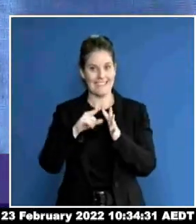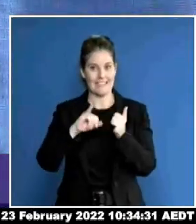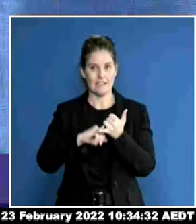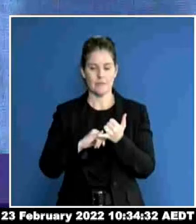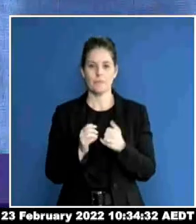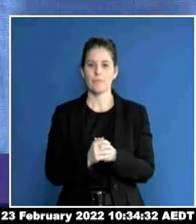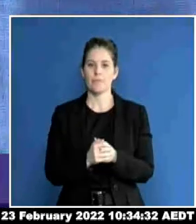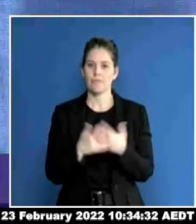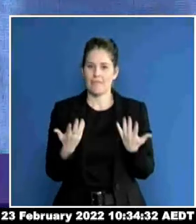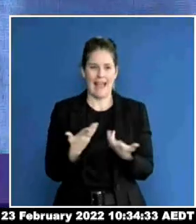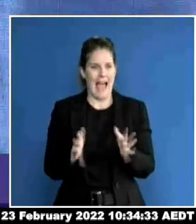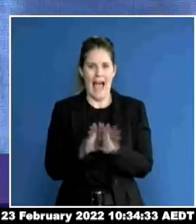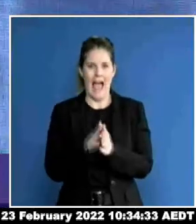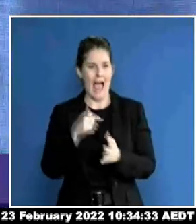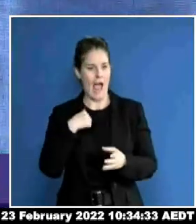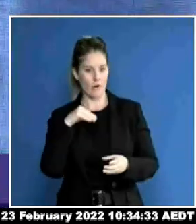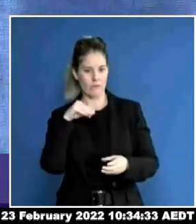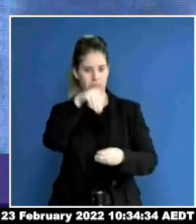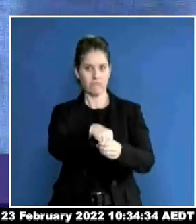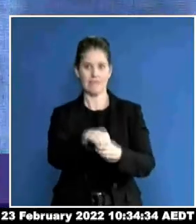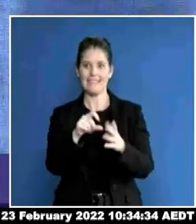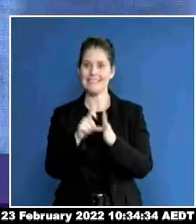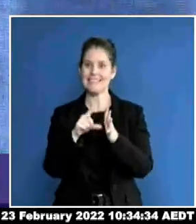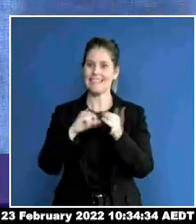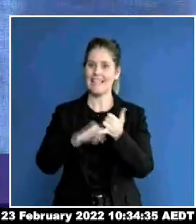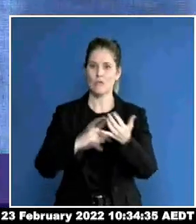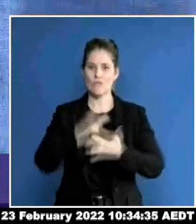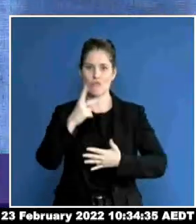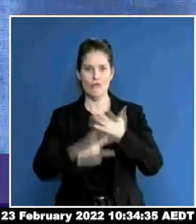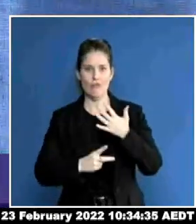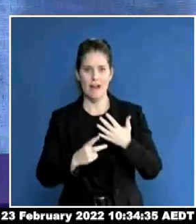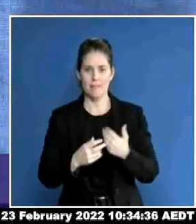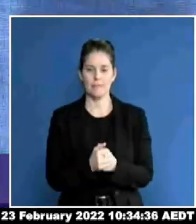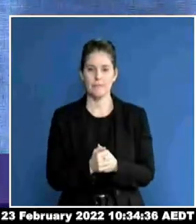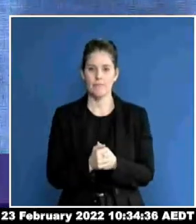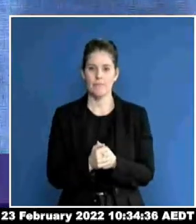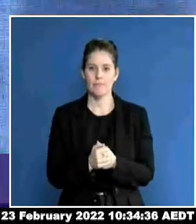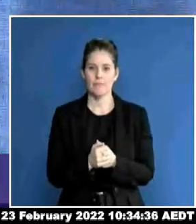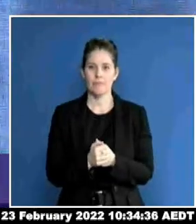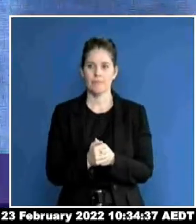Commissioners, you may recall Ms Catherine McAlpine's evidence from Public hearing 9.